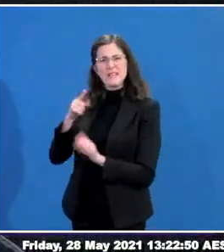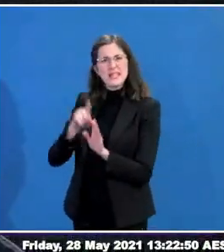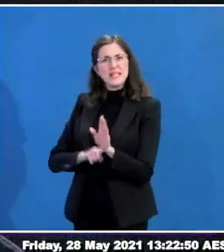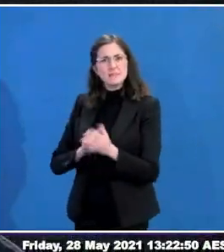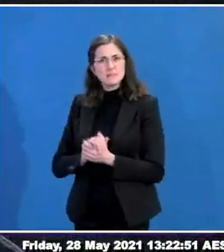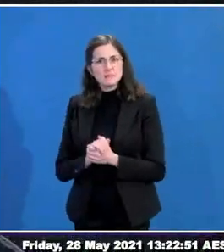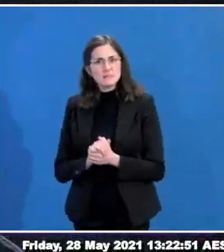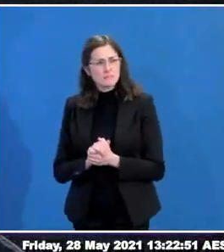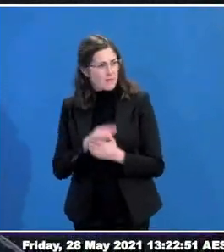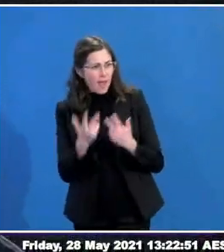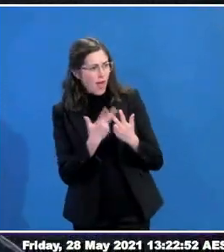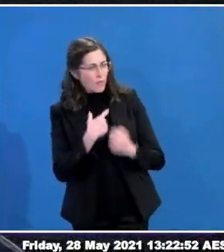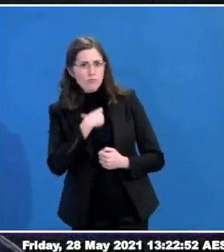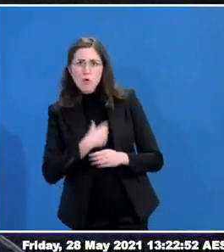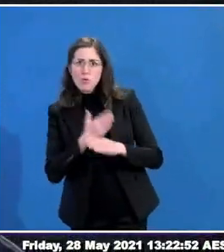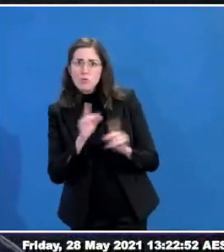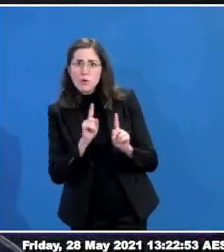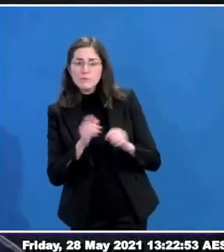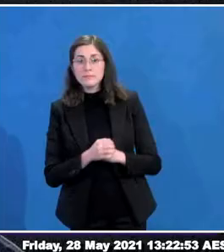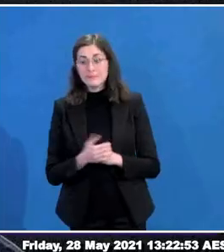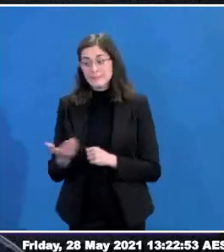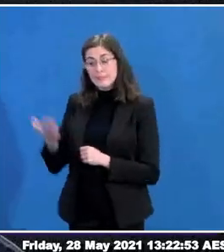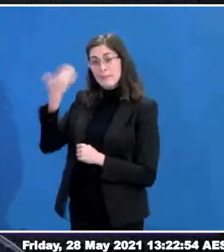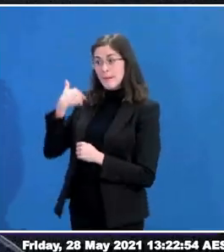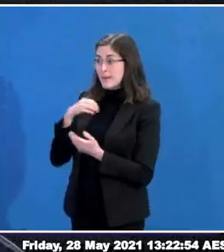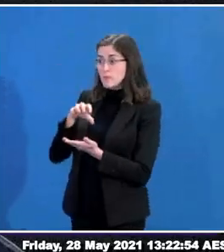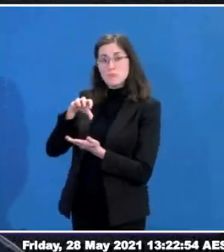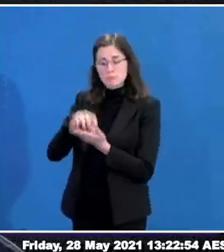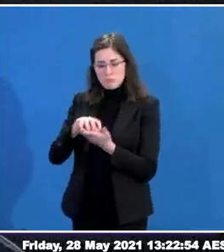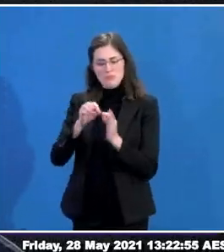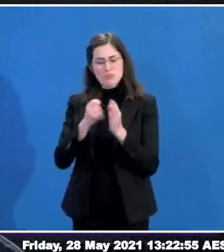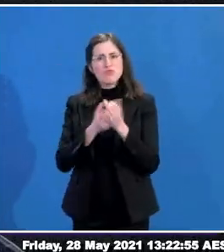MR McNAUGHTON: I've also been a branch manager when I first started in the